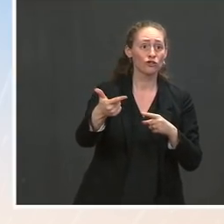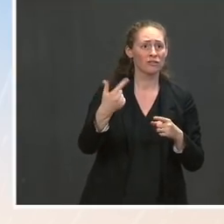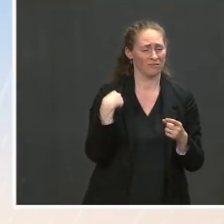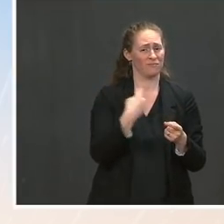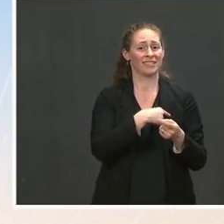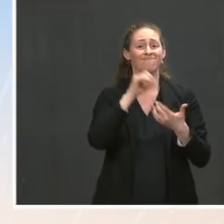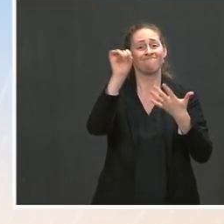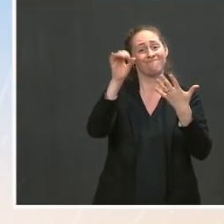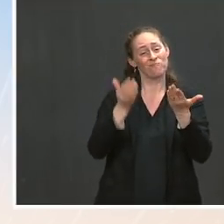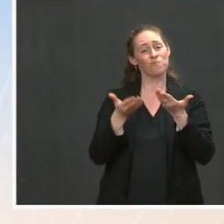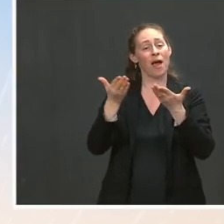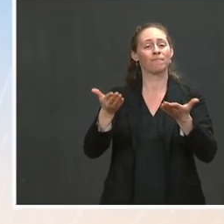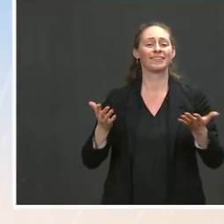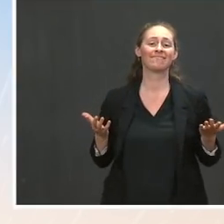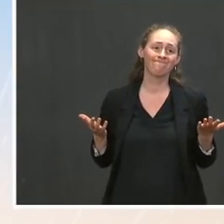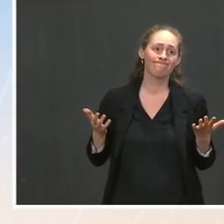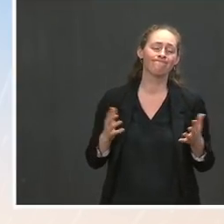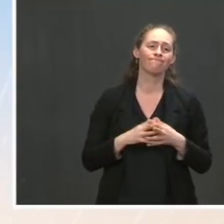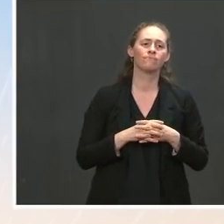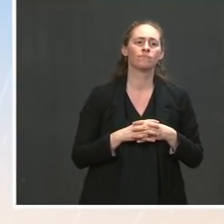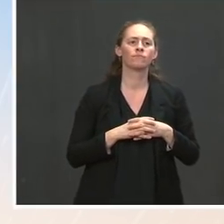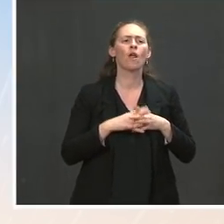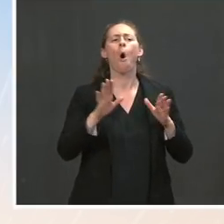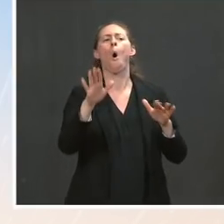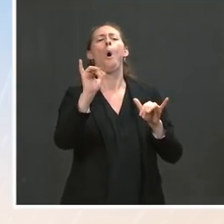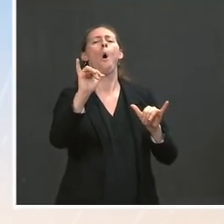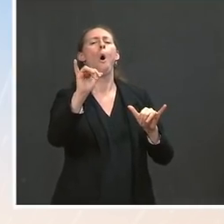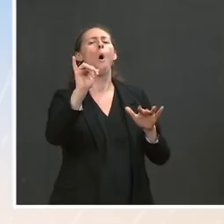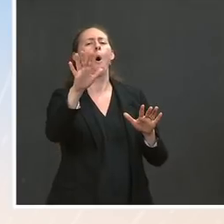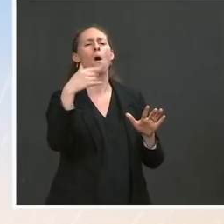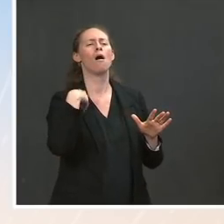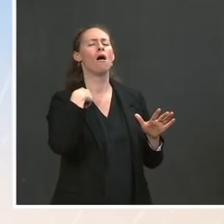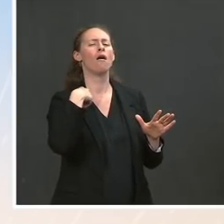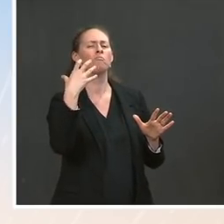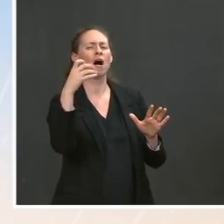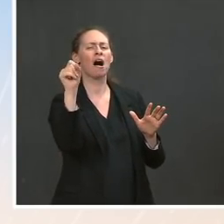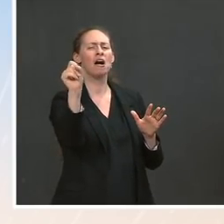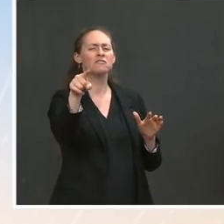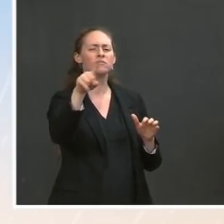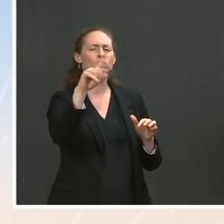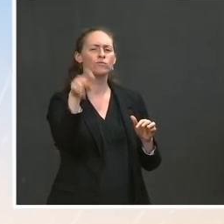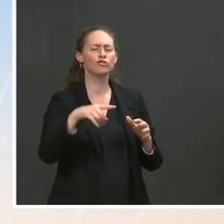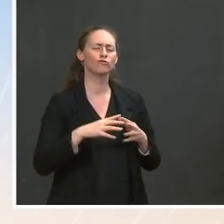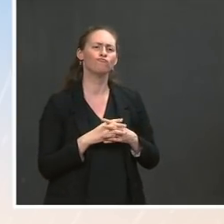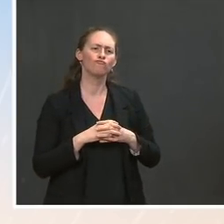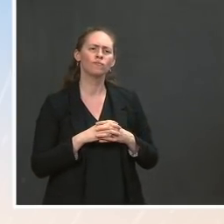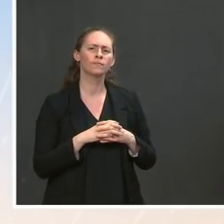The Press: So my question is again about voting rights, the President has expressed support for H.R.1, is going to put out a statement later today.